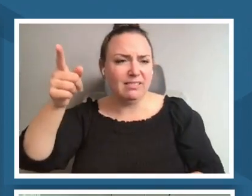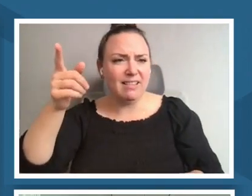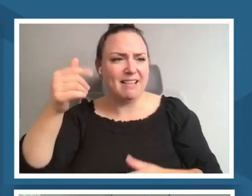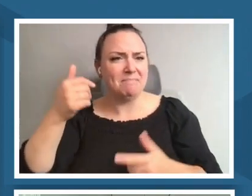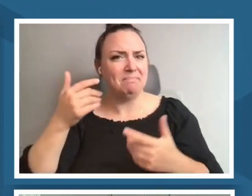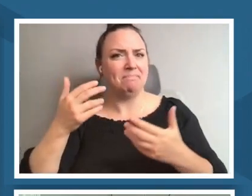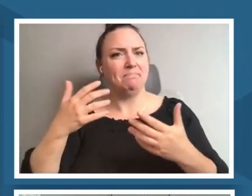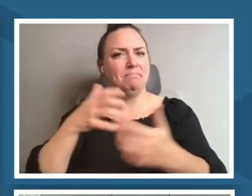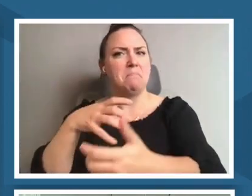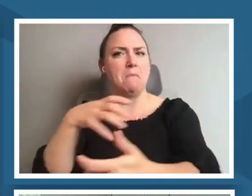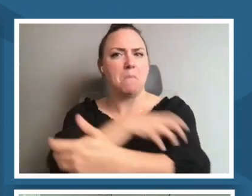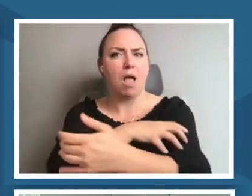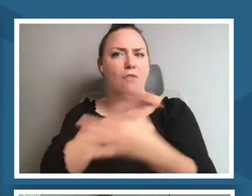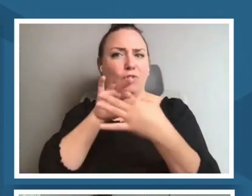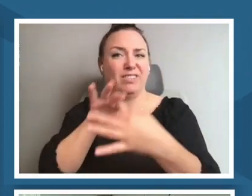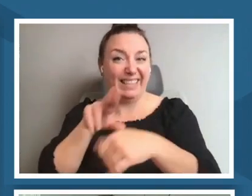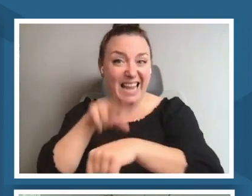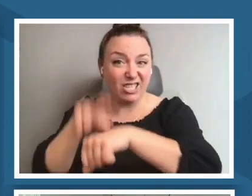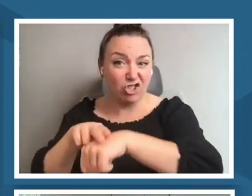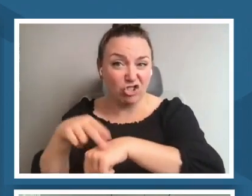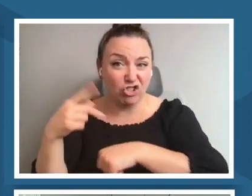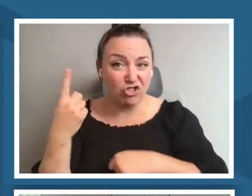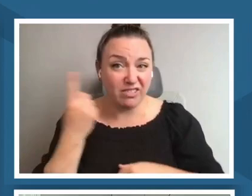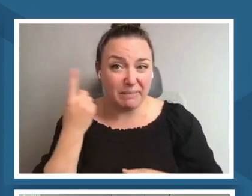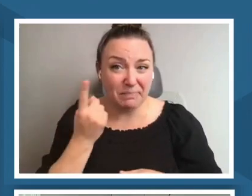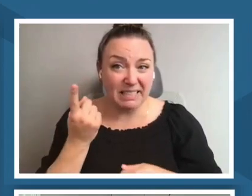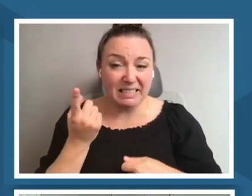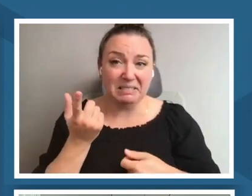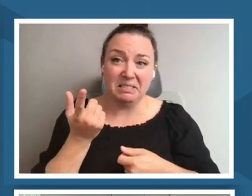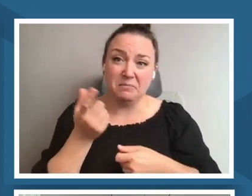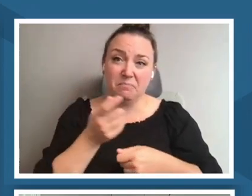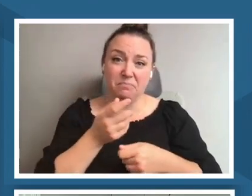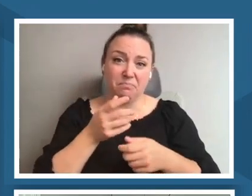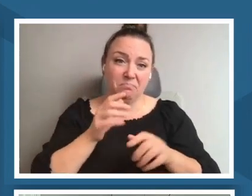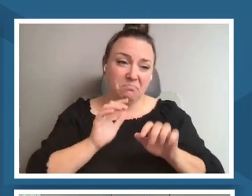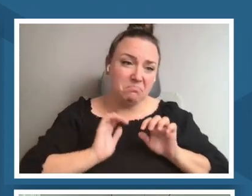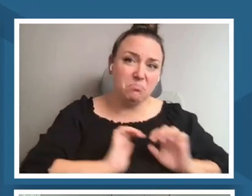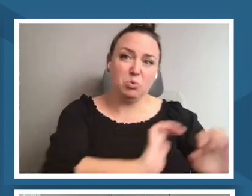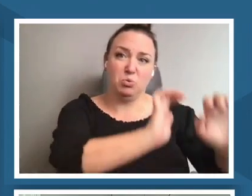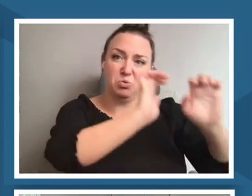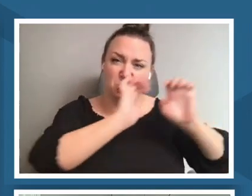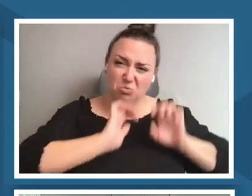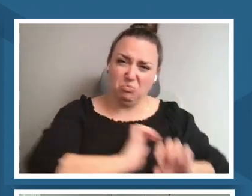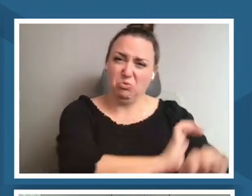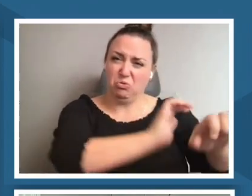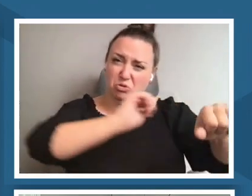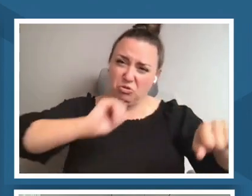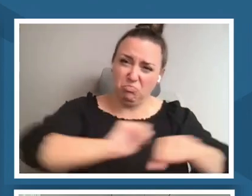don't understand yet but um